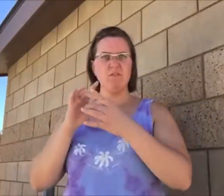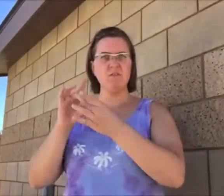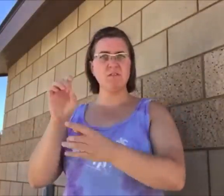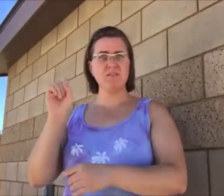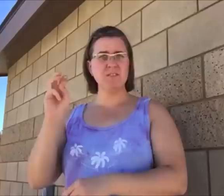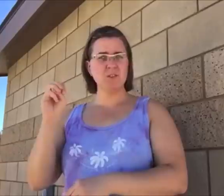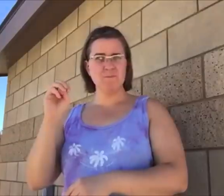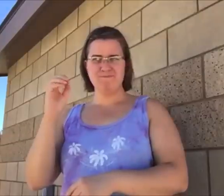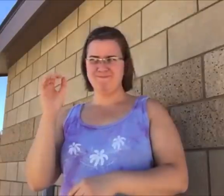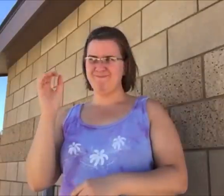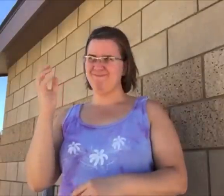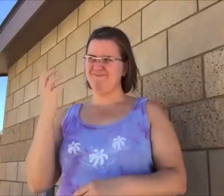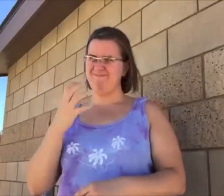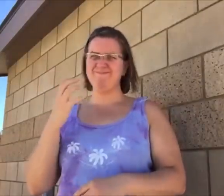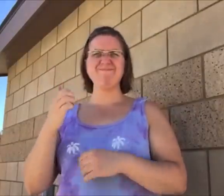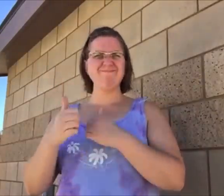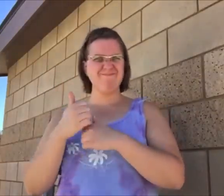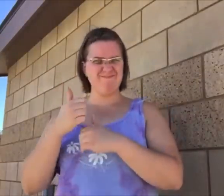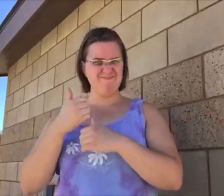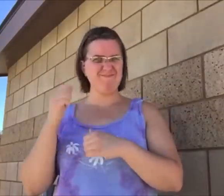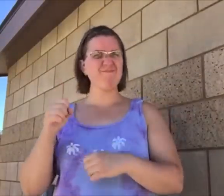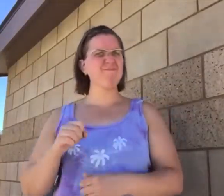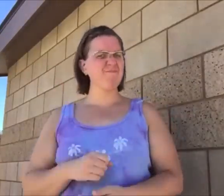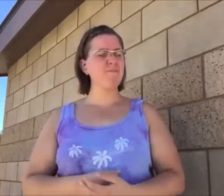in creating signs for the STEM fields